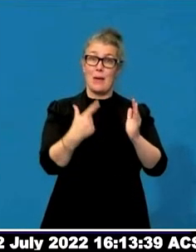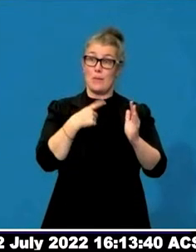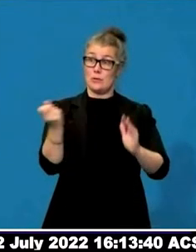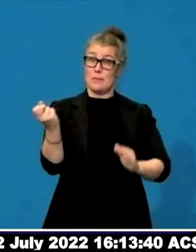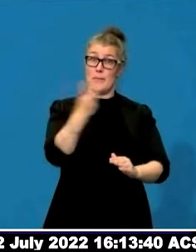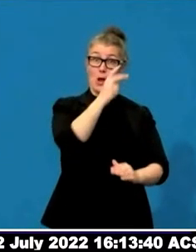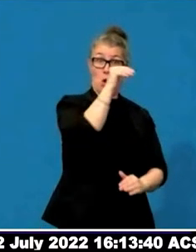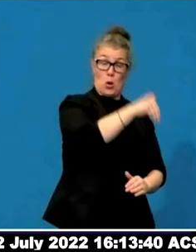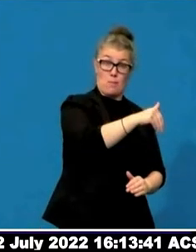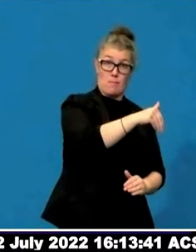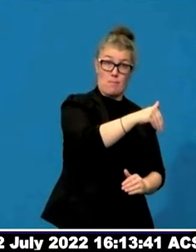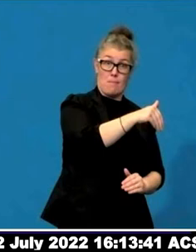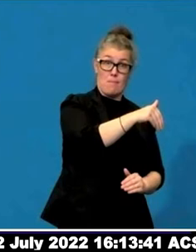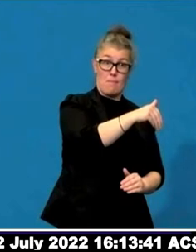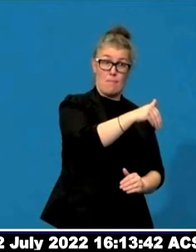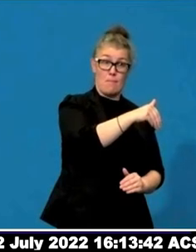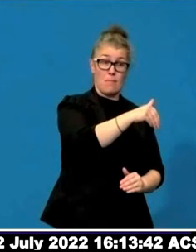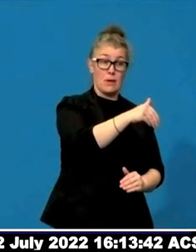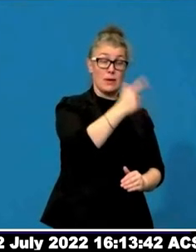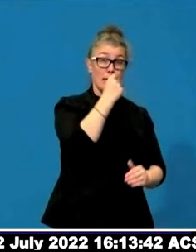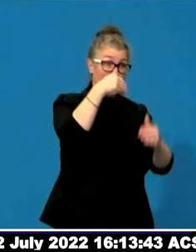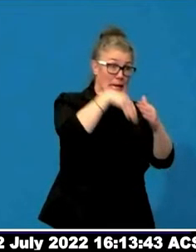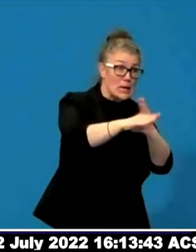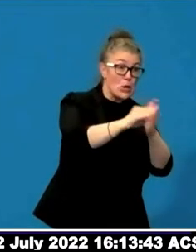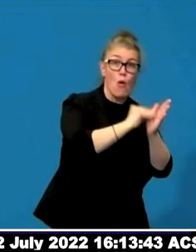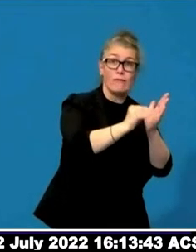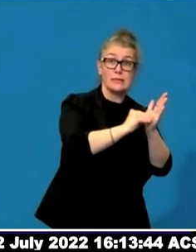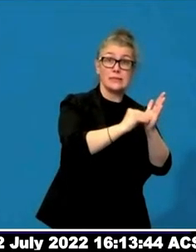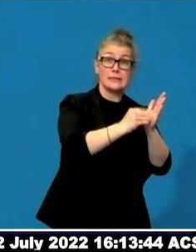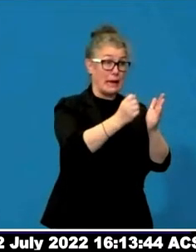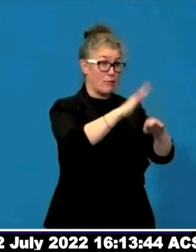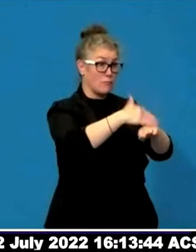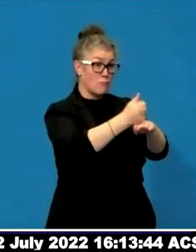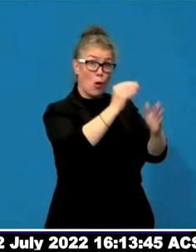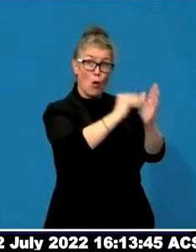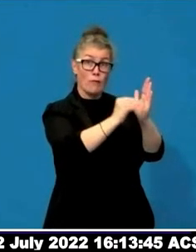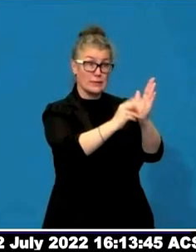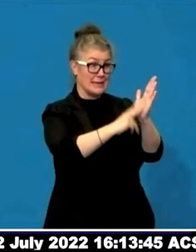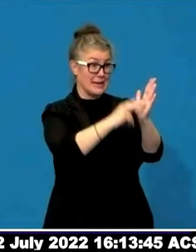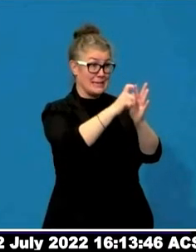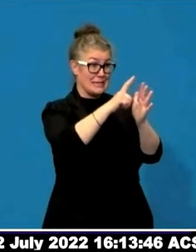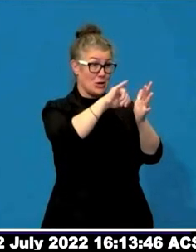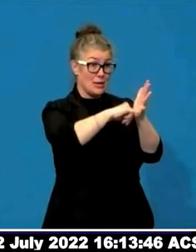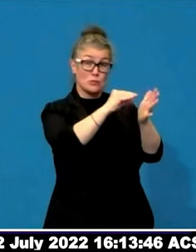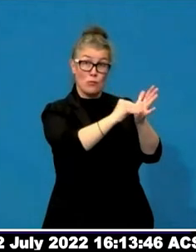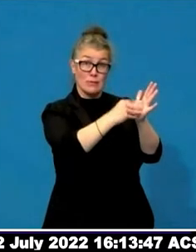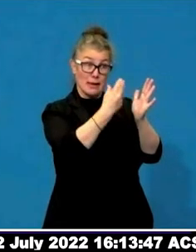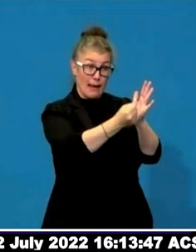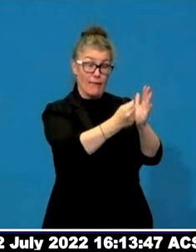have you been able to go into any office in - on Thursday Island for NDIS? No.